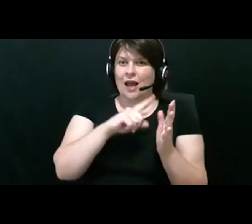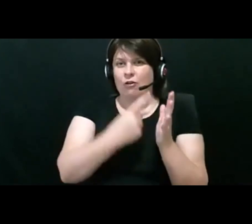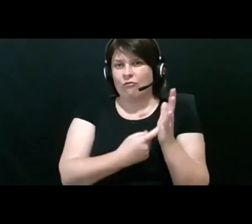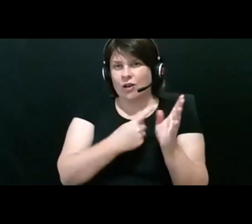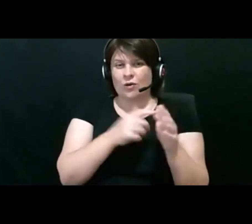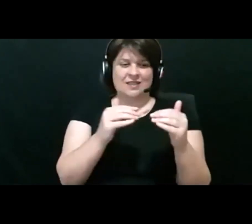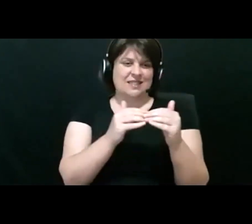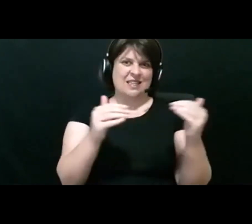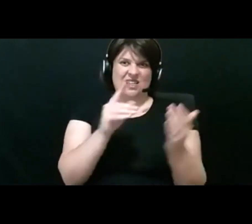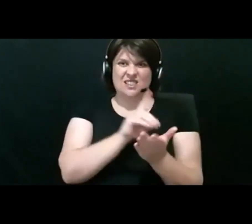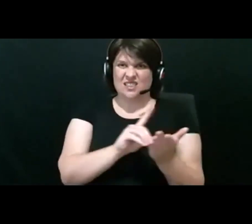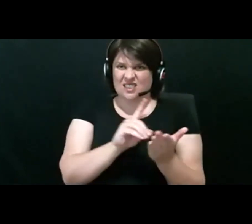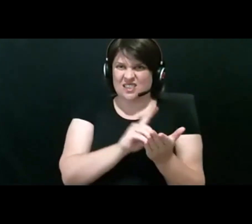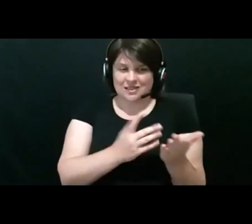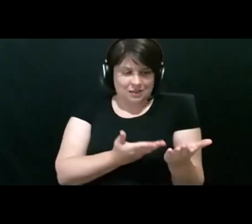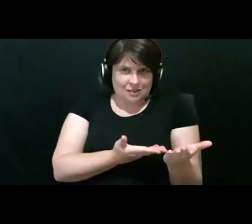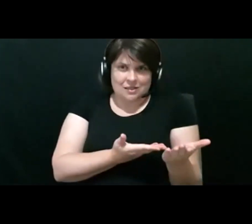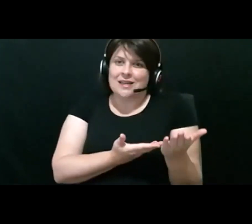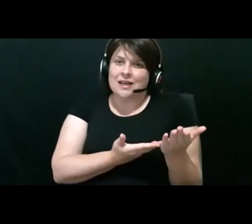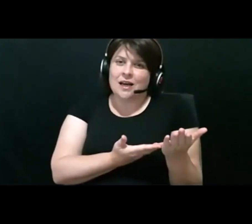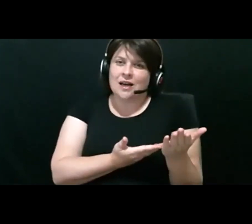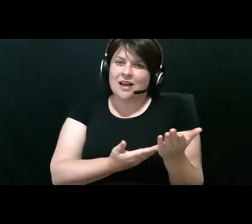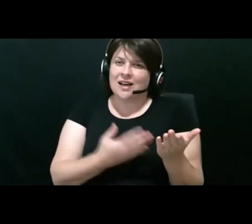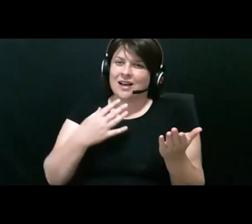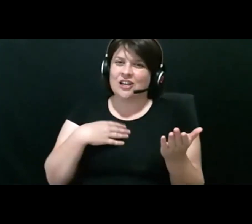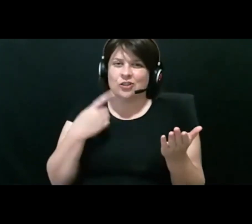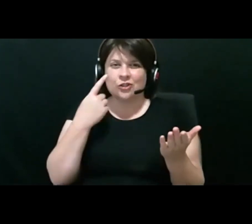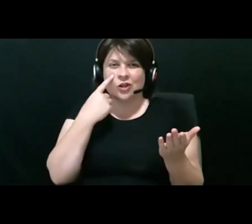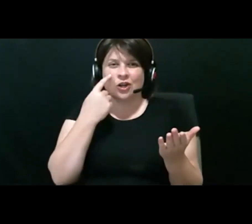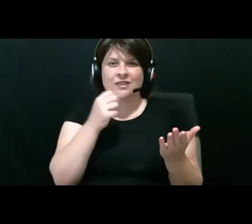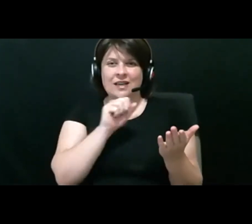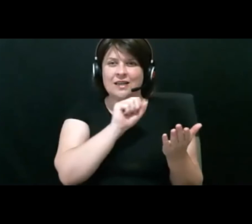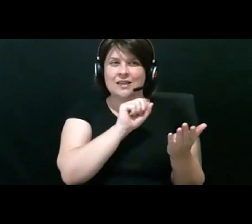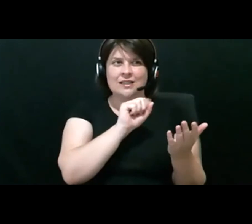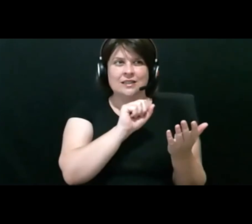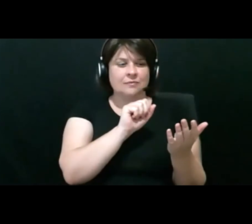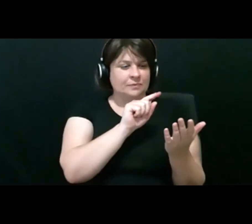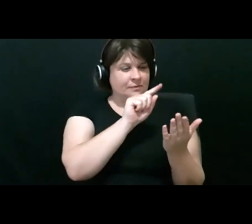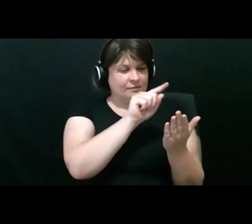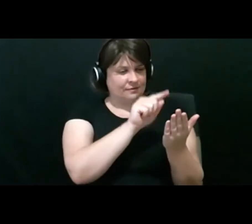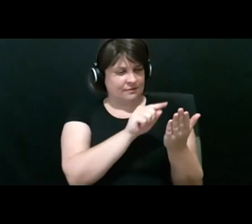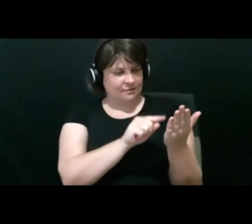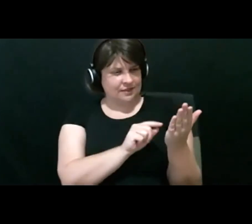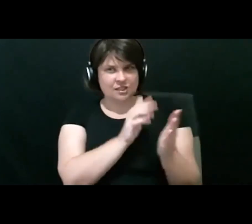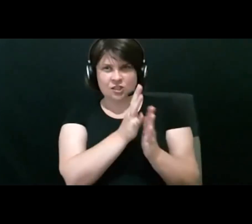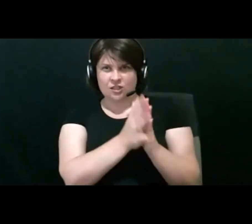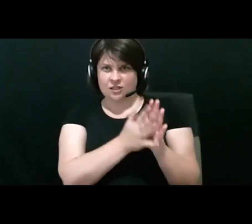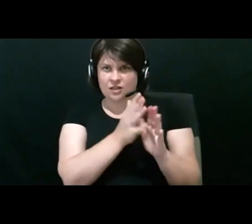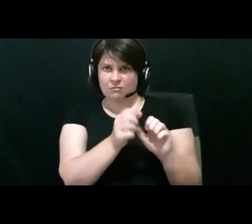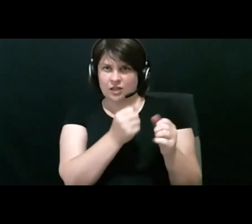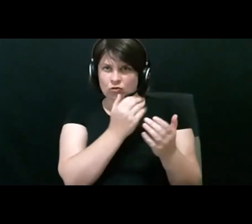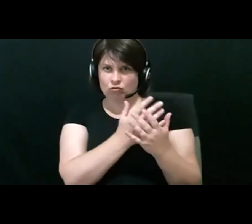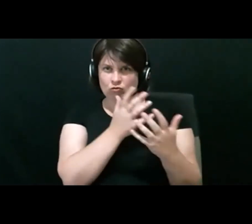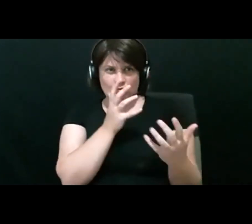you need to check each sign's appropriateness for the individual.